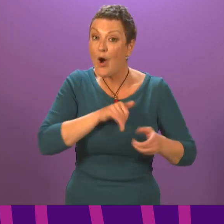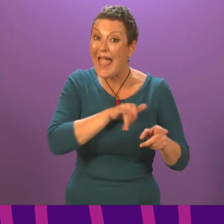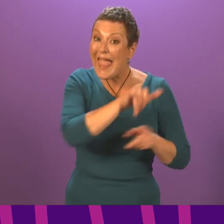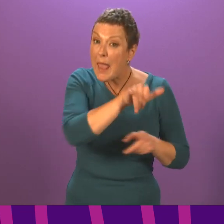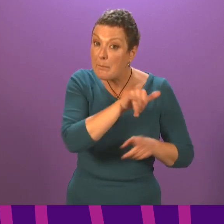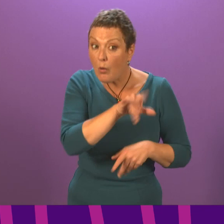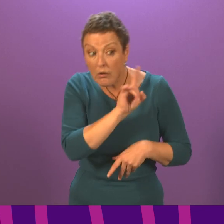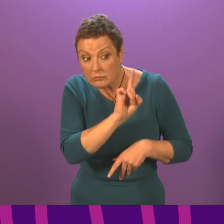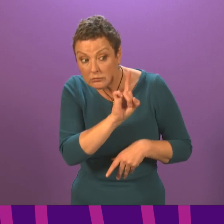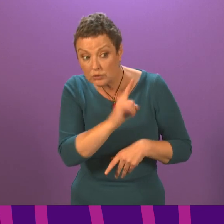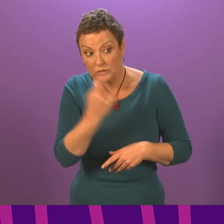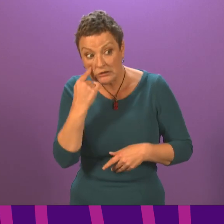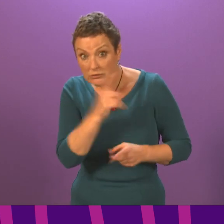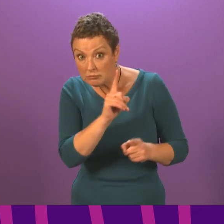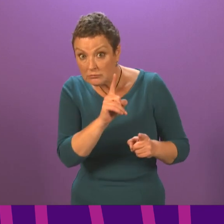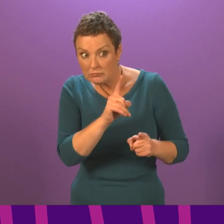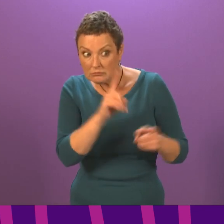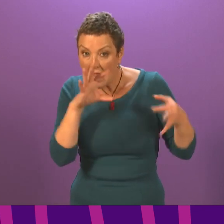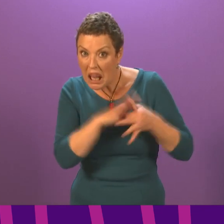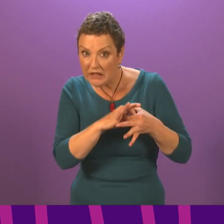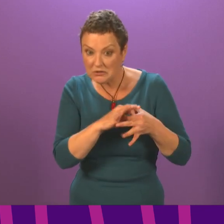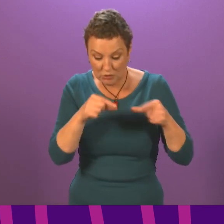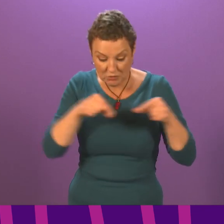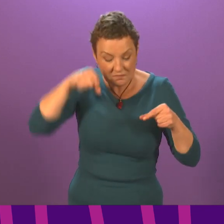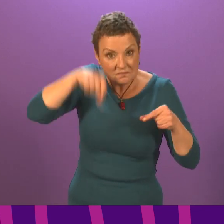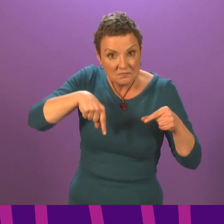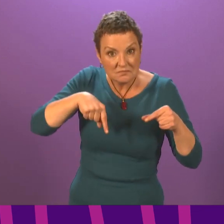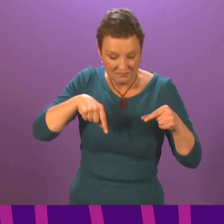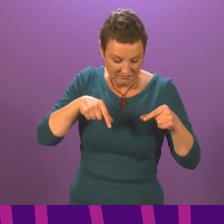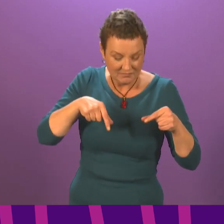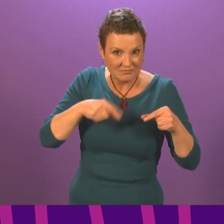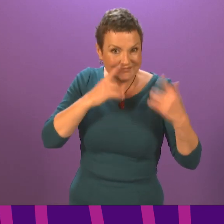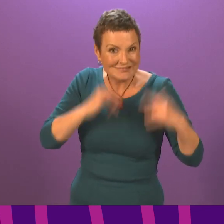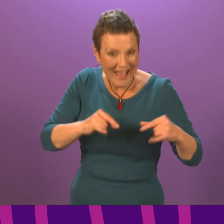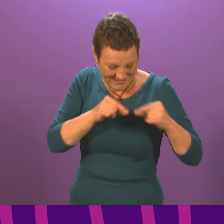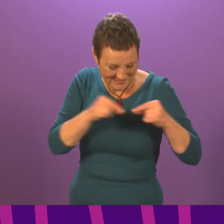for test to release in relation to international travel. We will decide shortly whether we